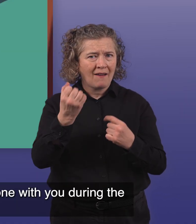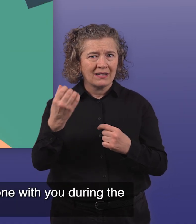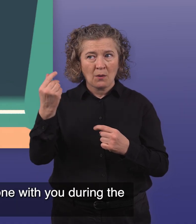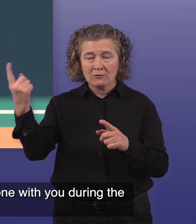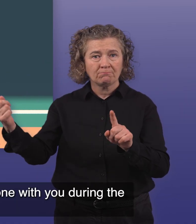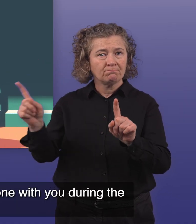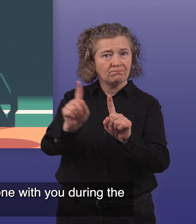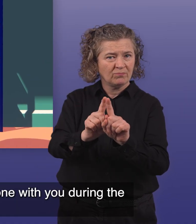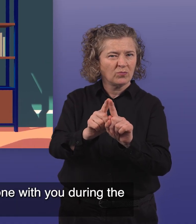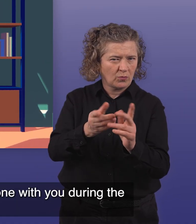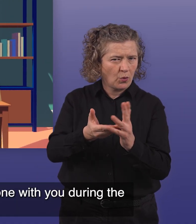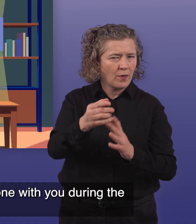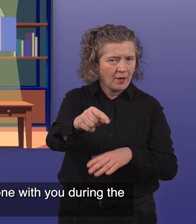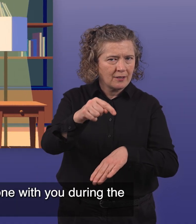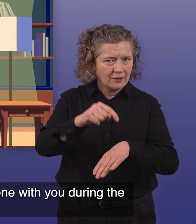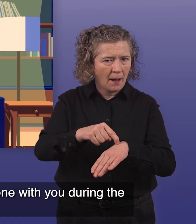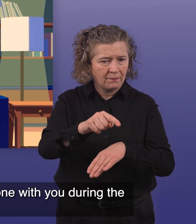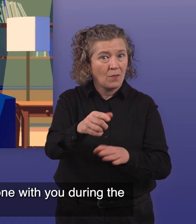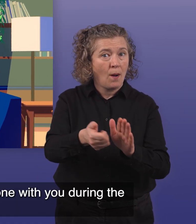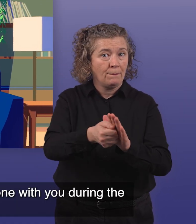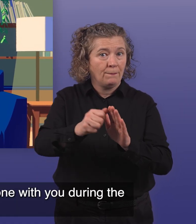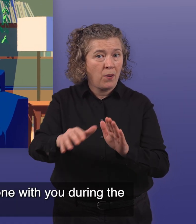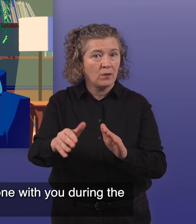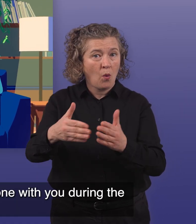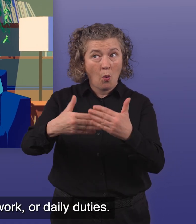You may like to consider having someone with you during the time